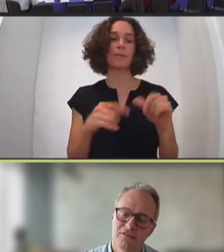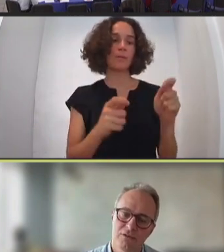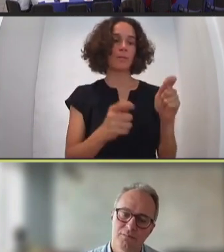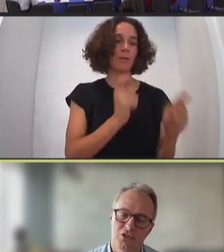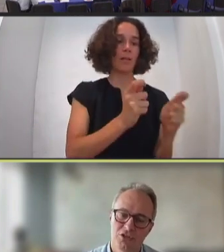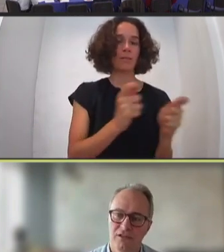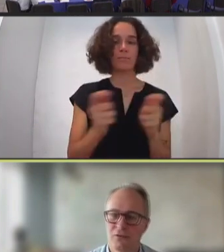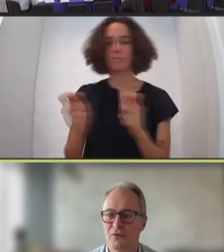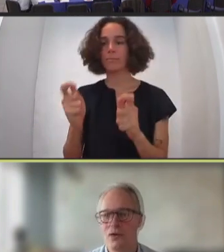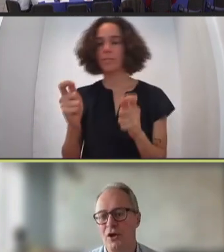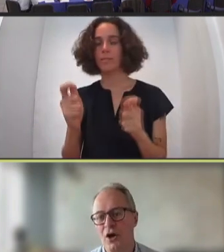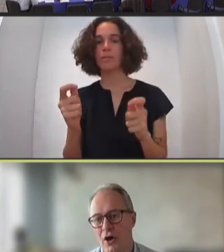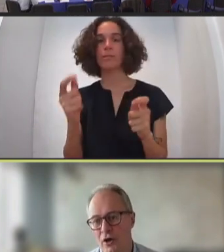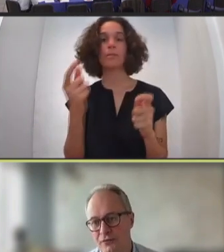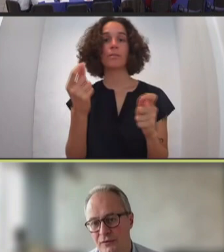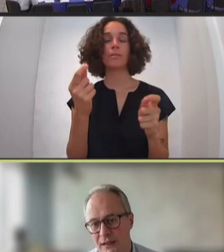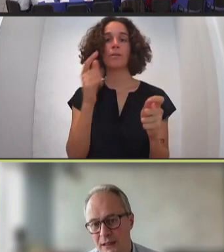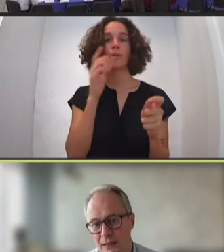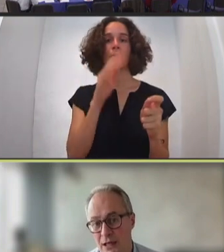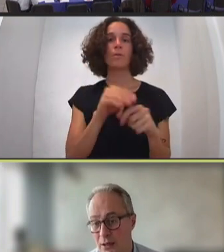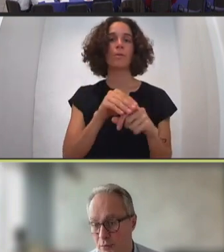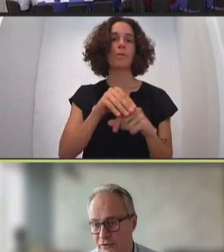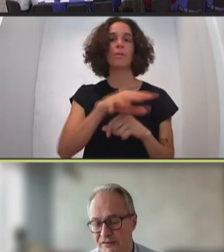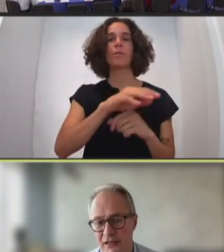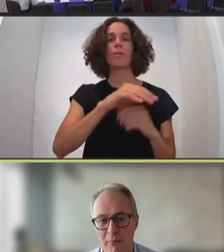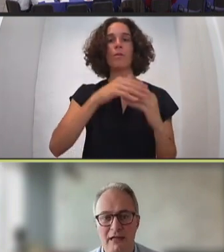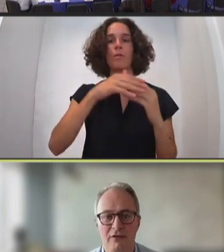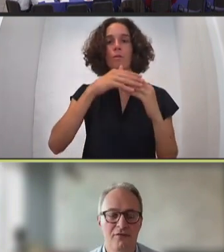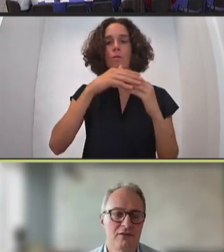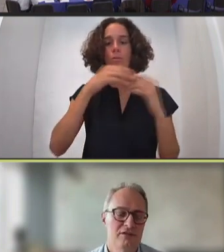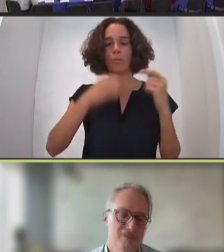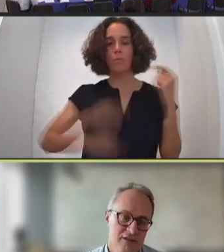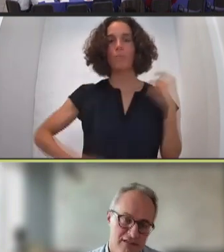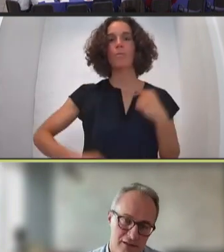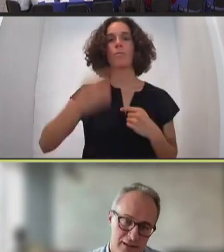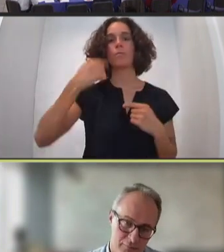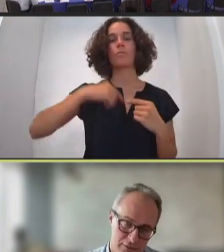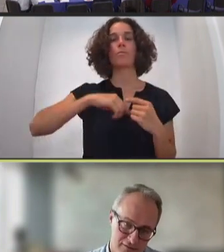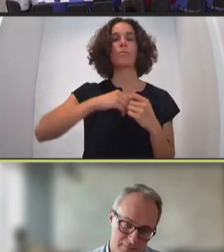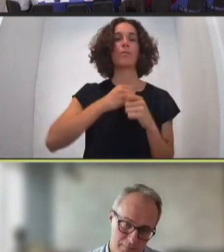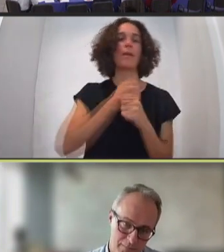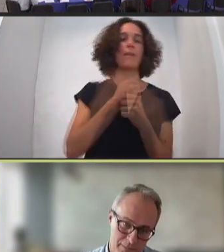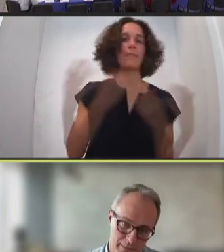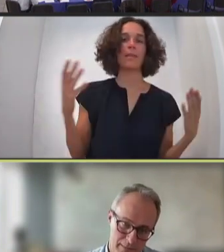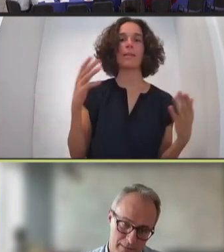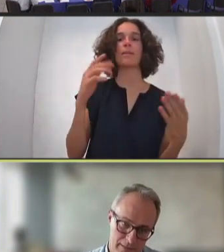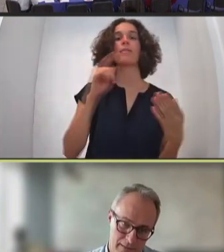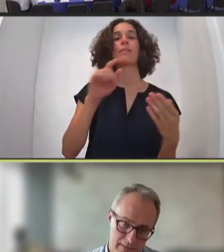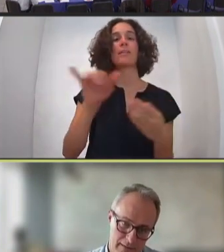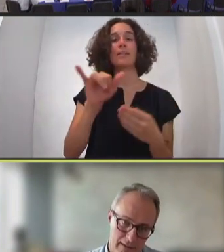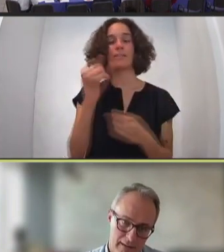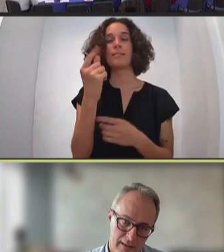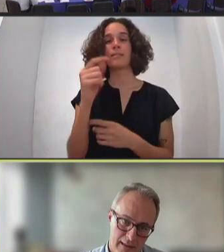to the progenitor of the monocyte macrophages. Next slide, please.